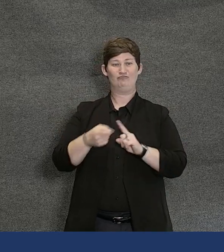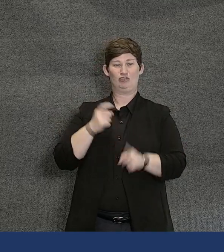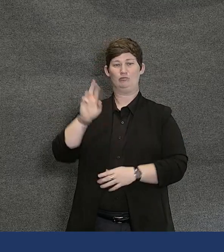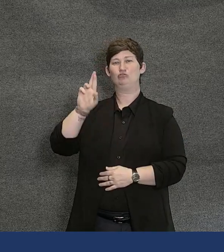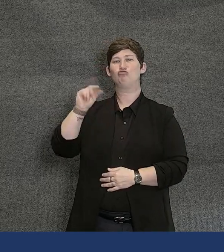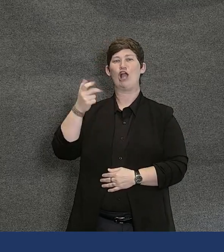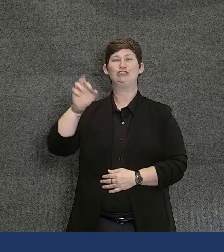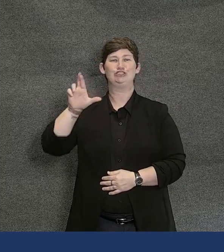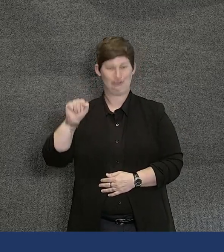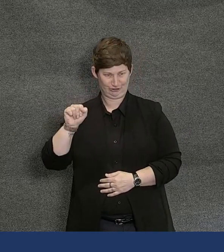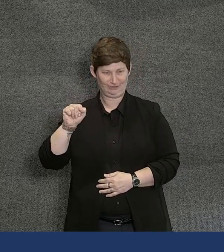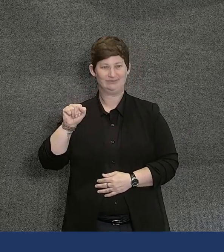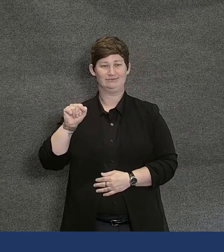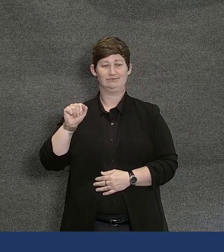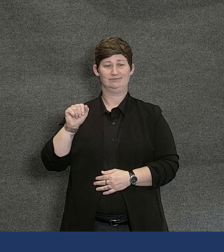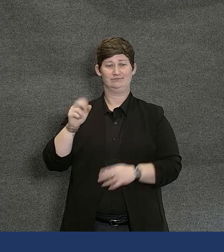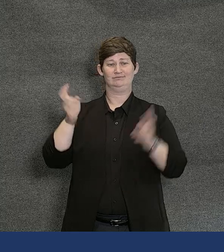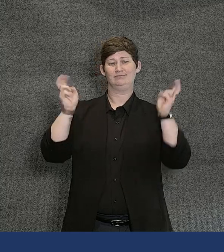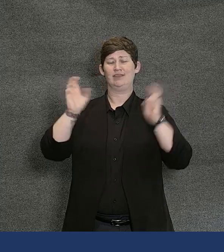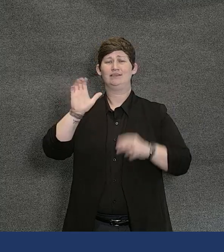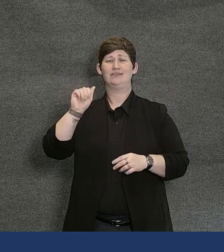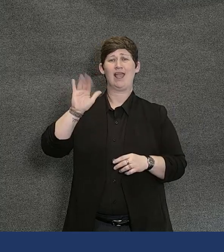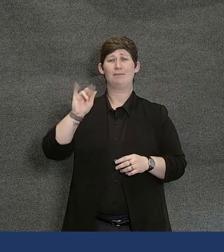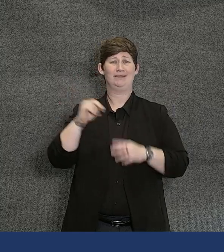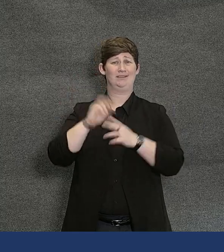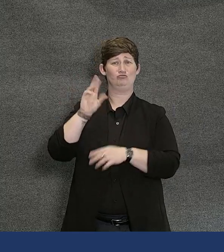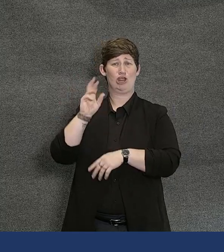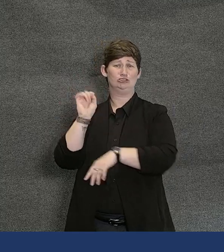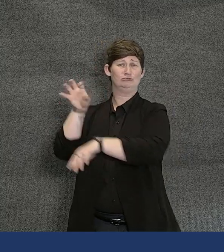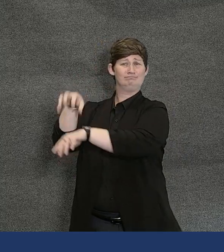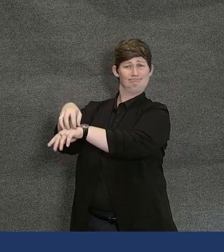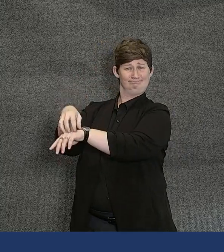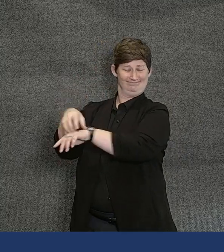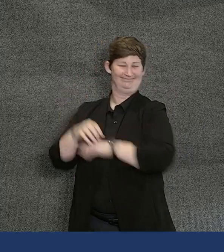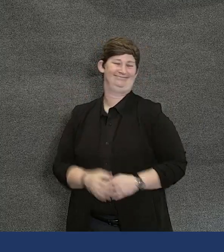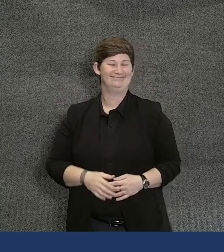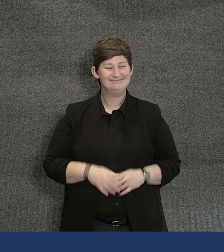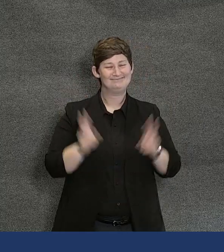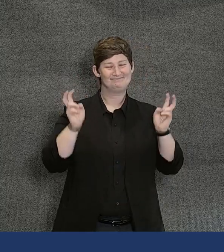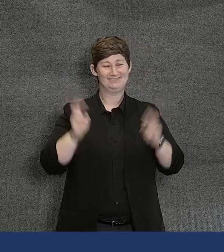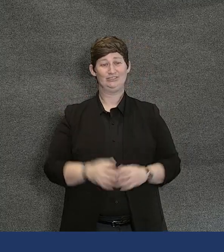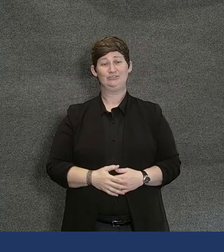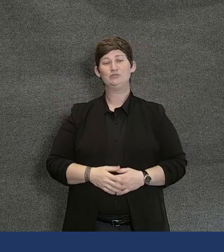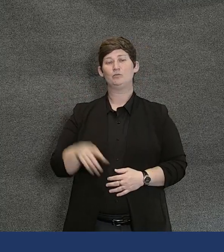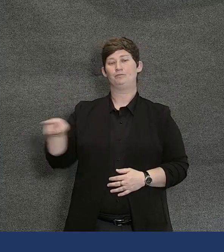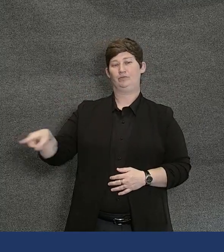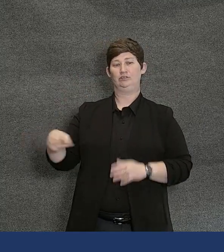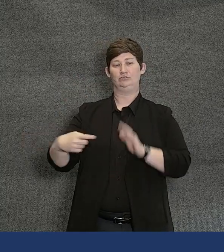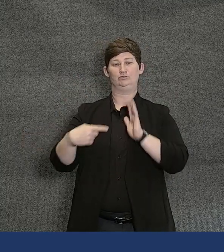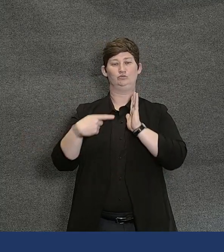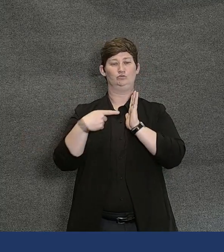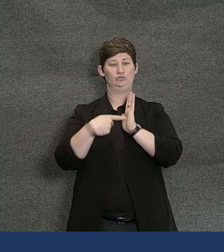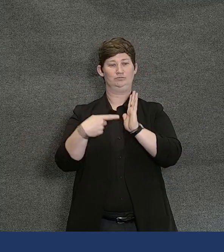So I'm excited to introduce him, Representative Danny Nadeau.